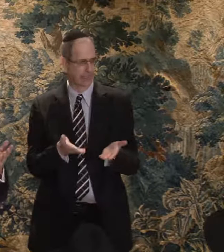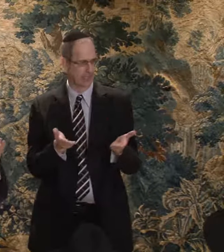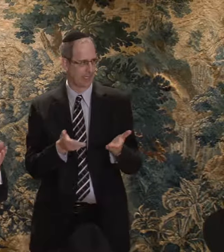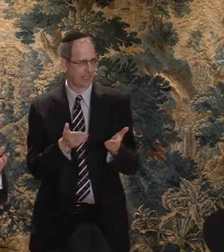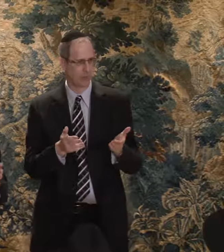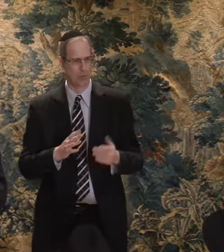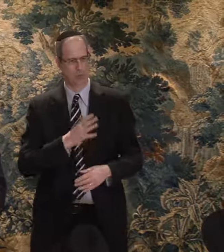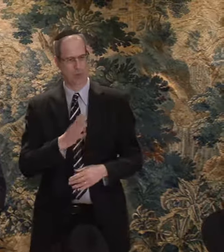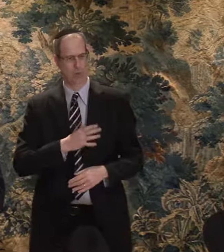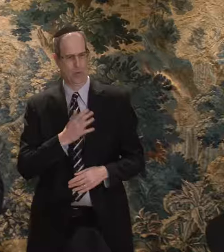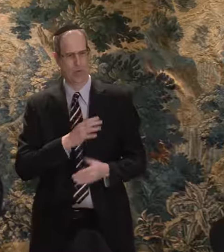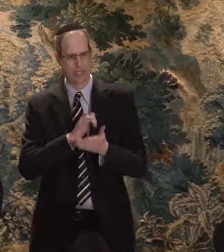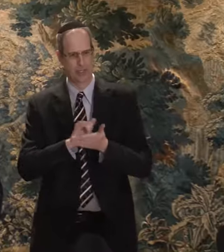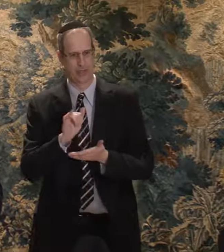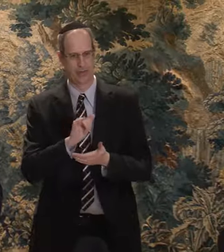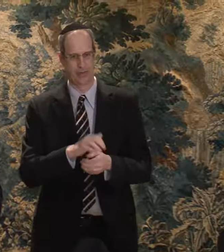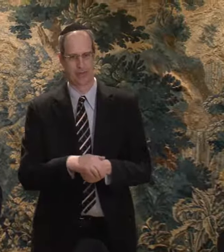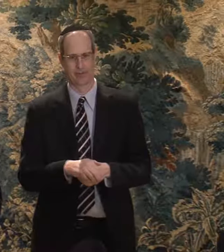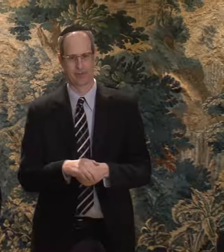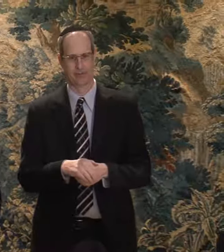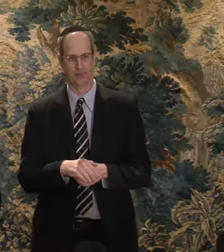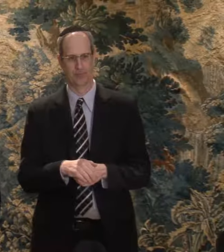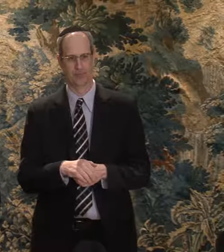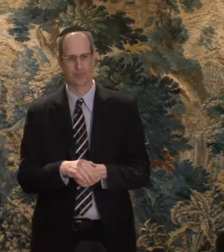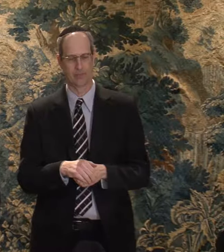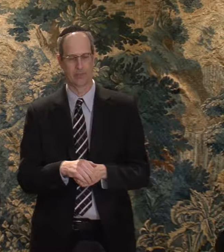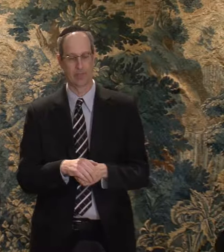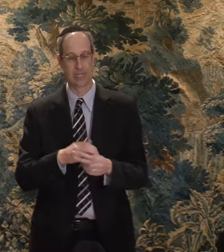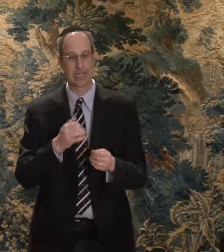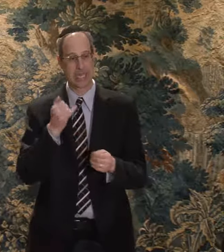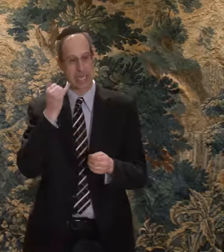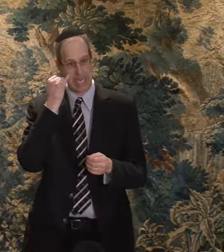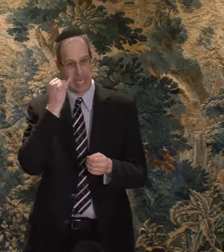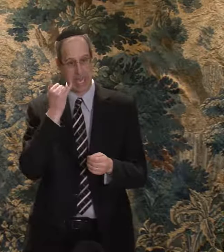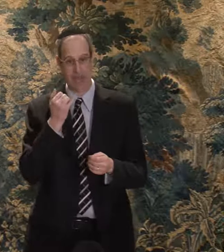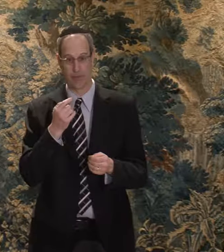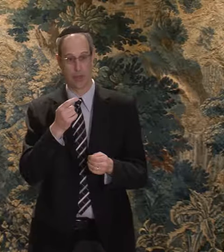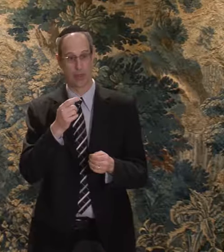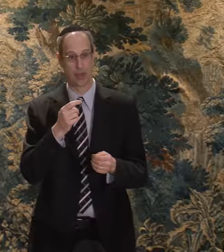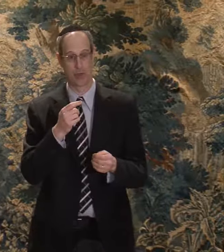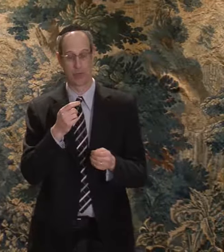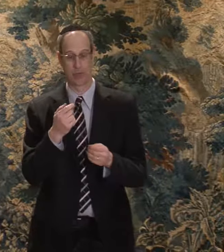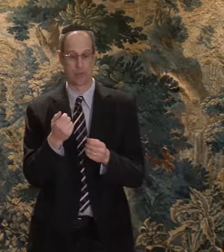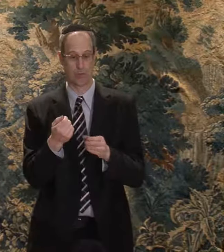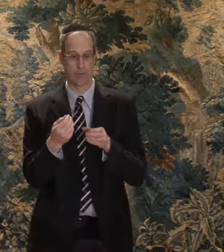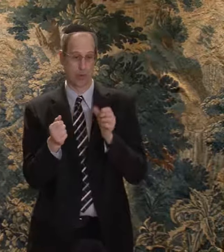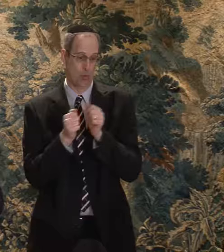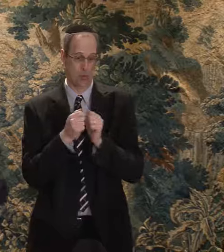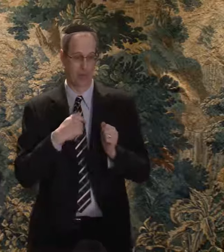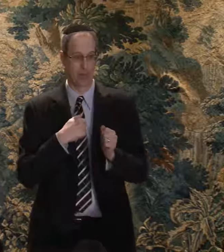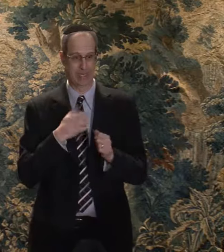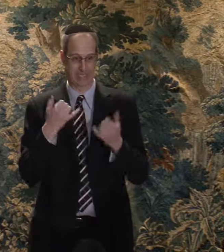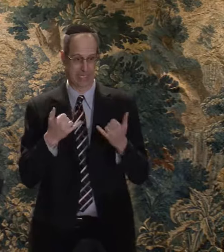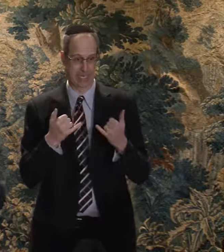yeshivah if you would have been with me today in the yeshiva i see this sadiq